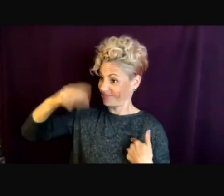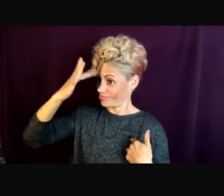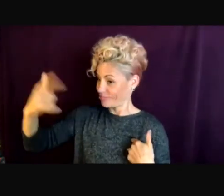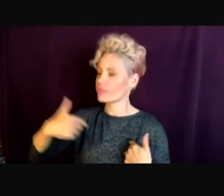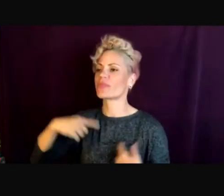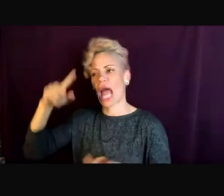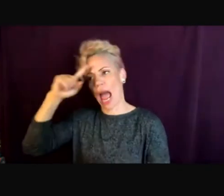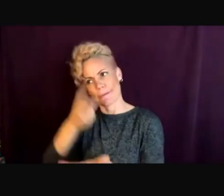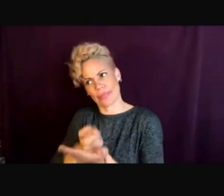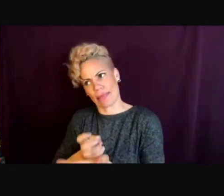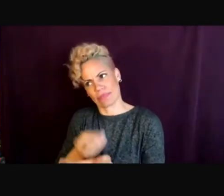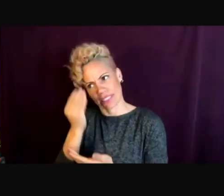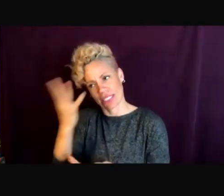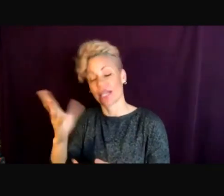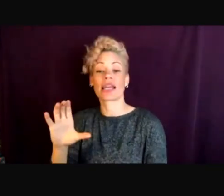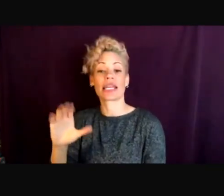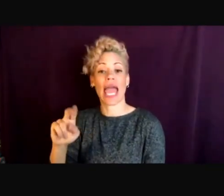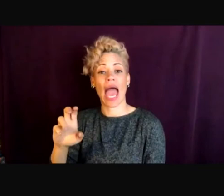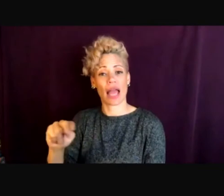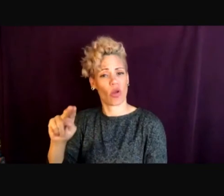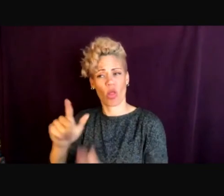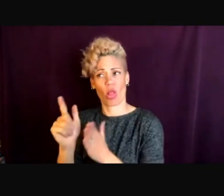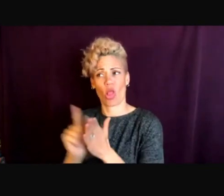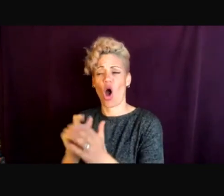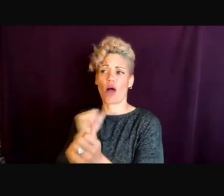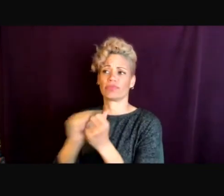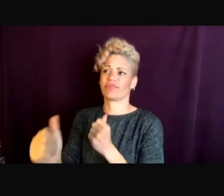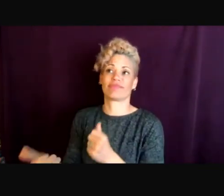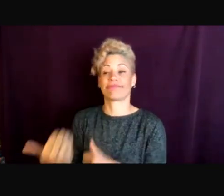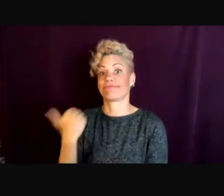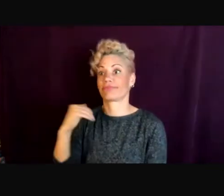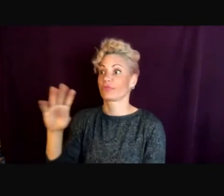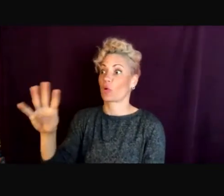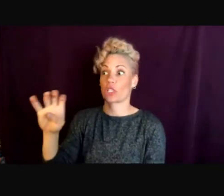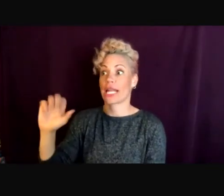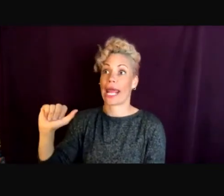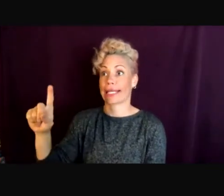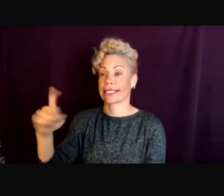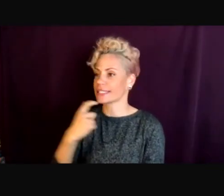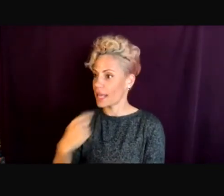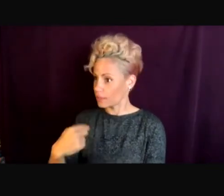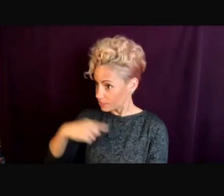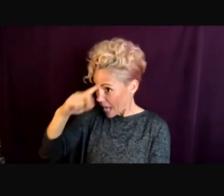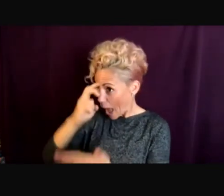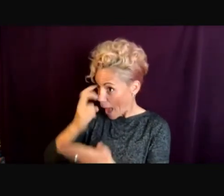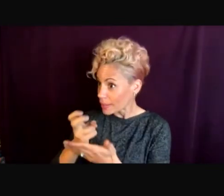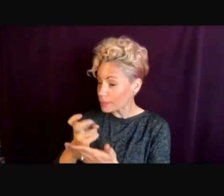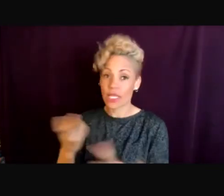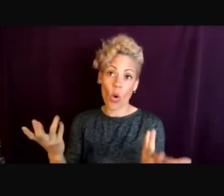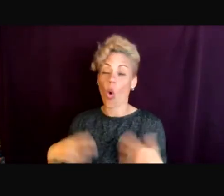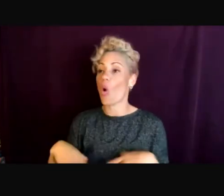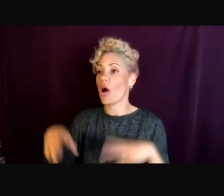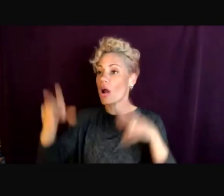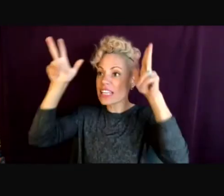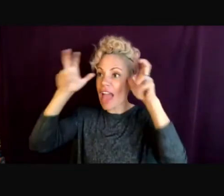And Canon law established in 400 A.D, said that if you have epilepsy or possessed by the devil,